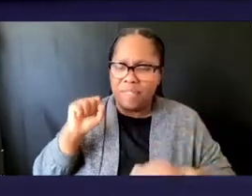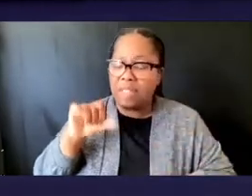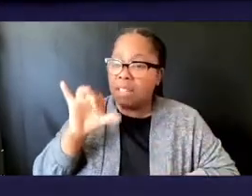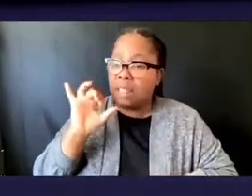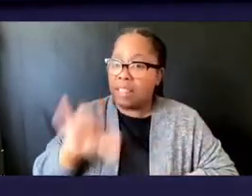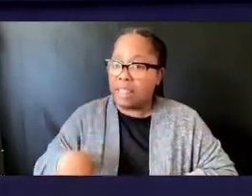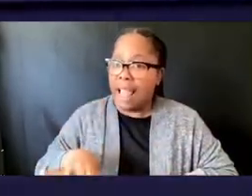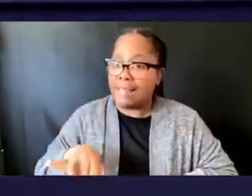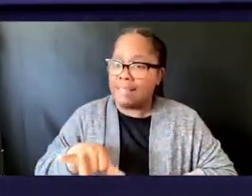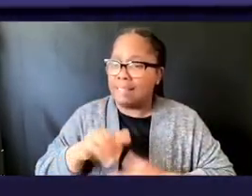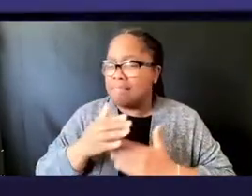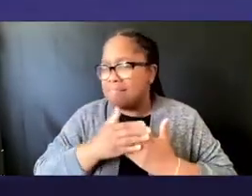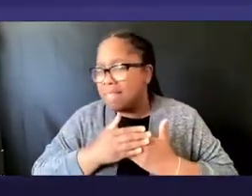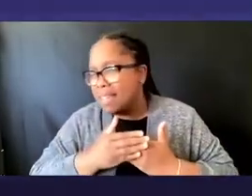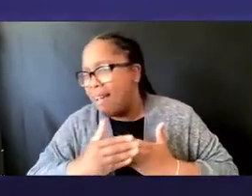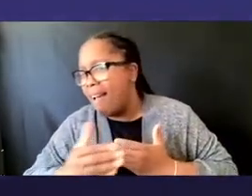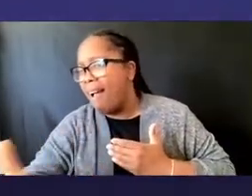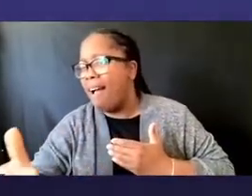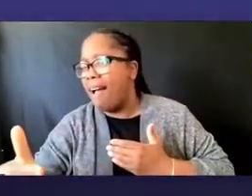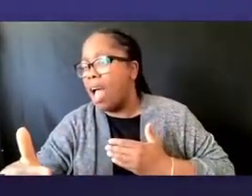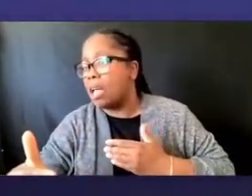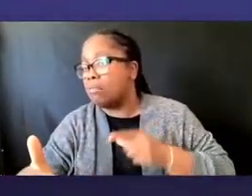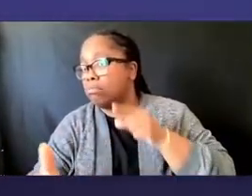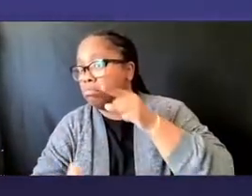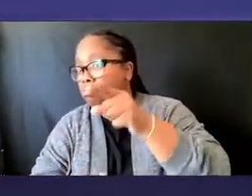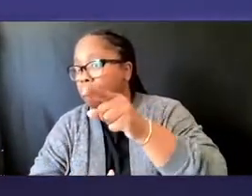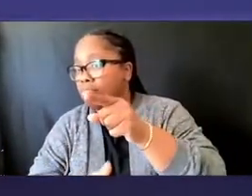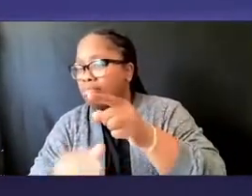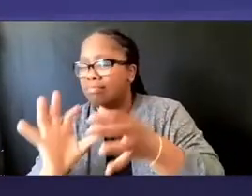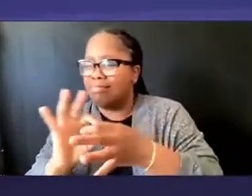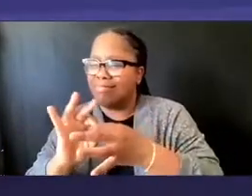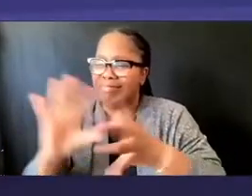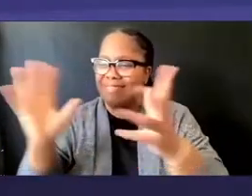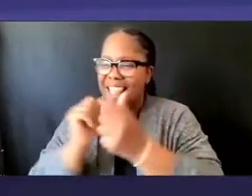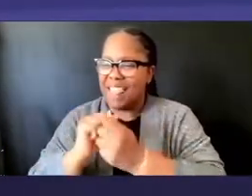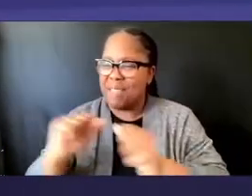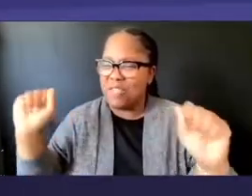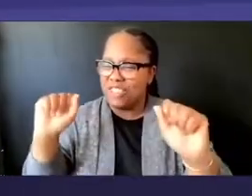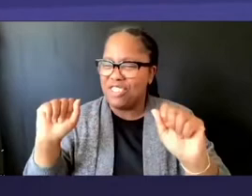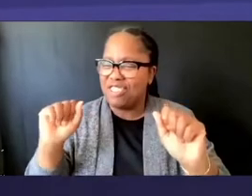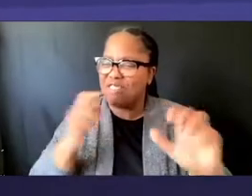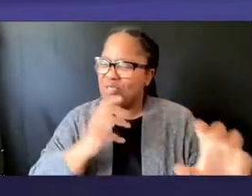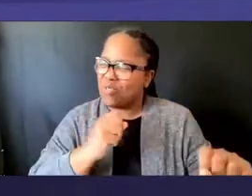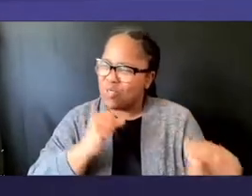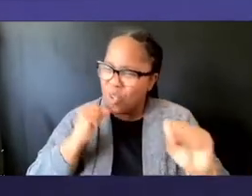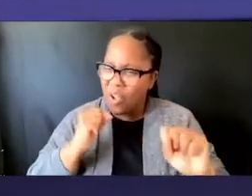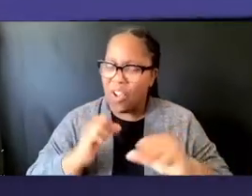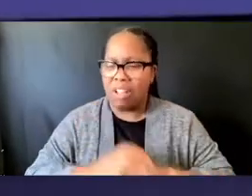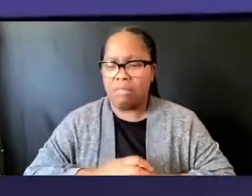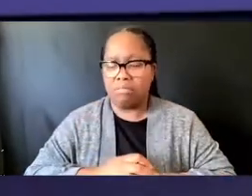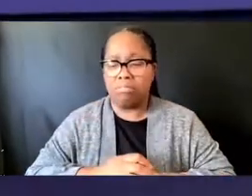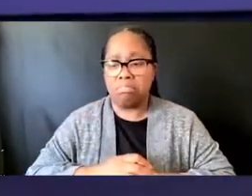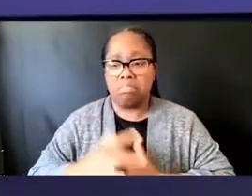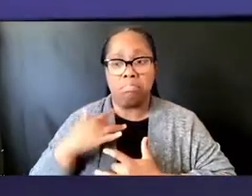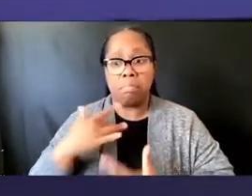And it is in the beyond that our liberation strengthens. (gasping) The things that have often gone unsaid